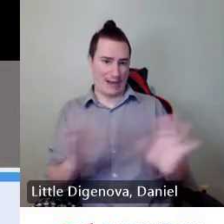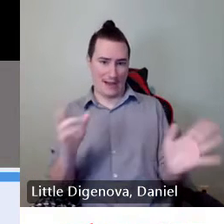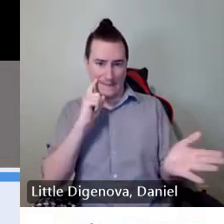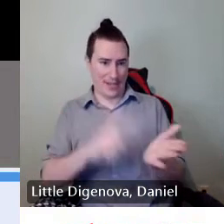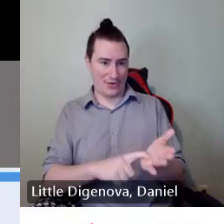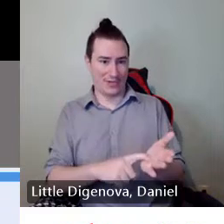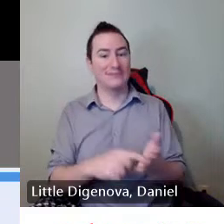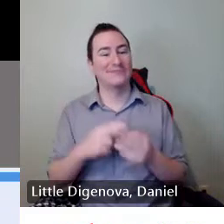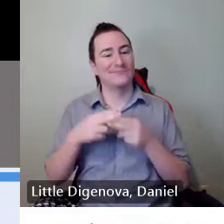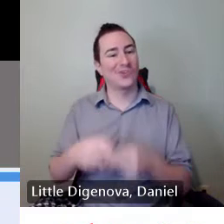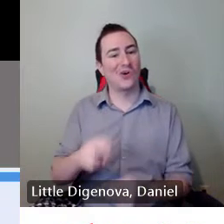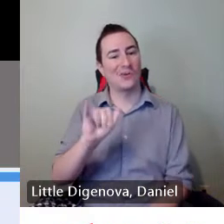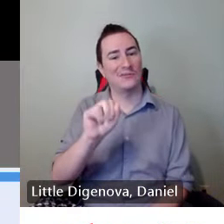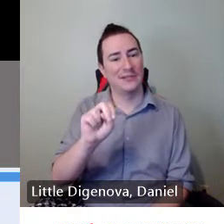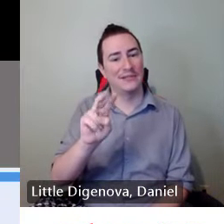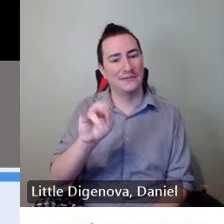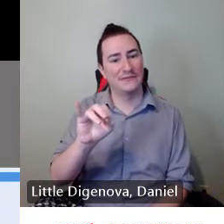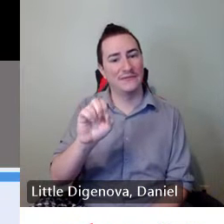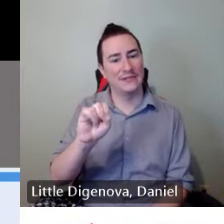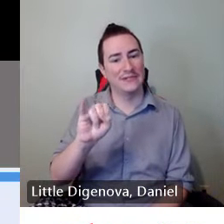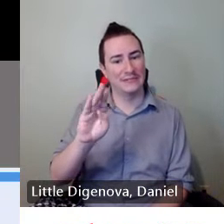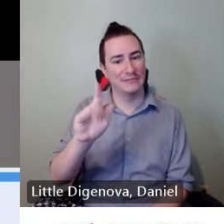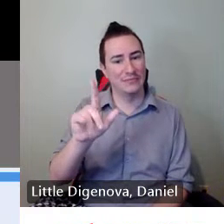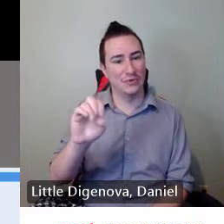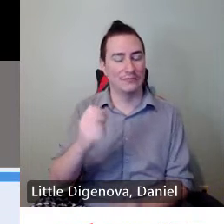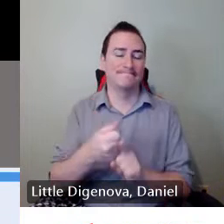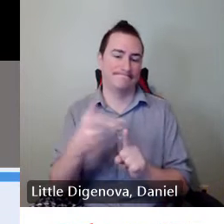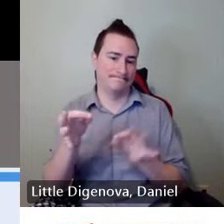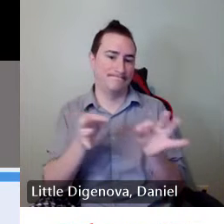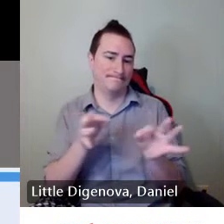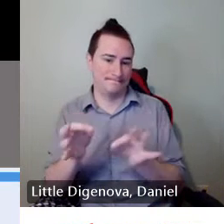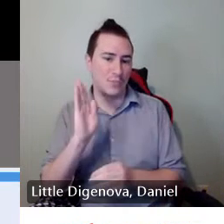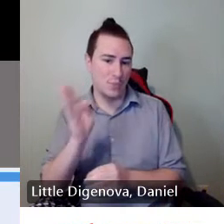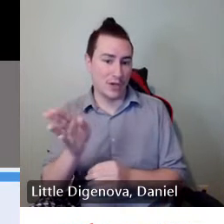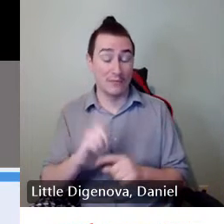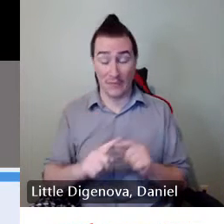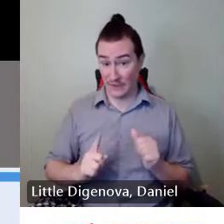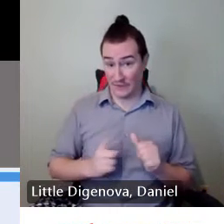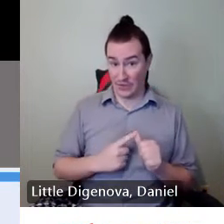I will share more on this in a little while, but first I'd like to start by asking our webinar attendees a polling question